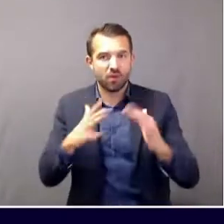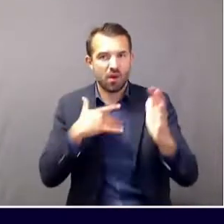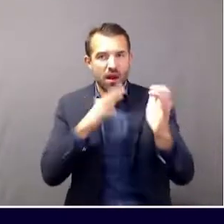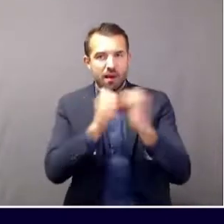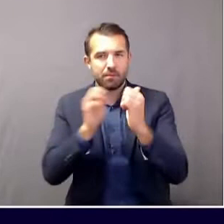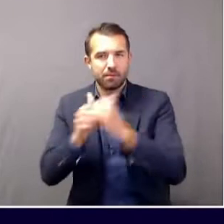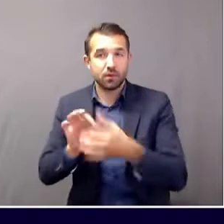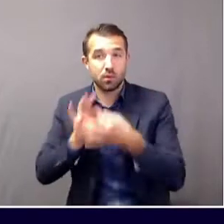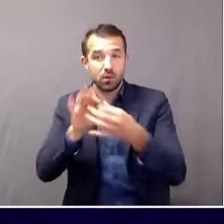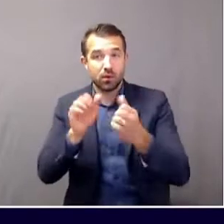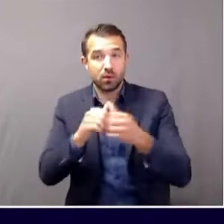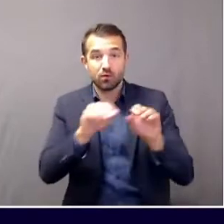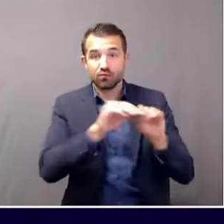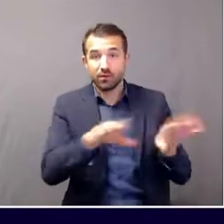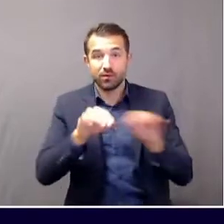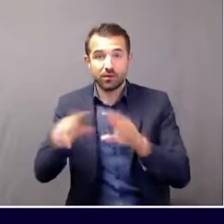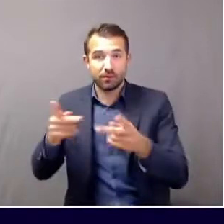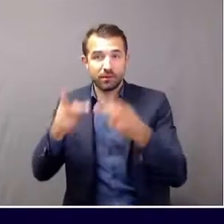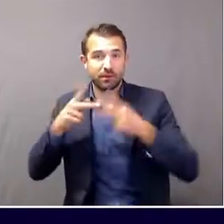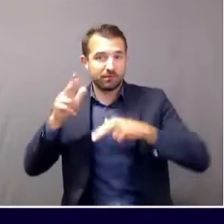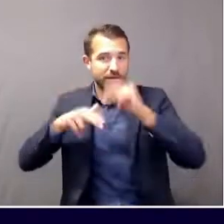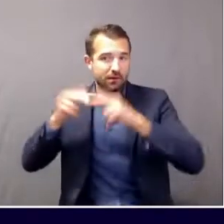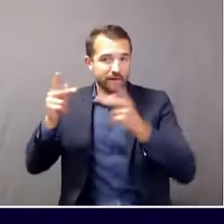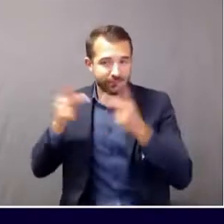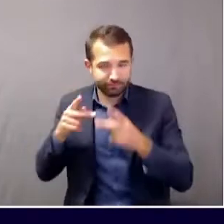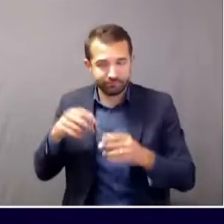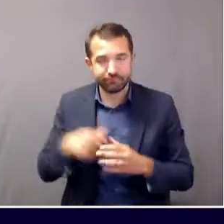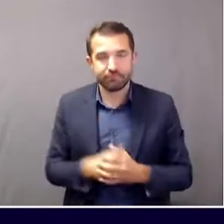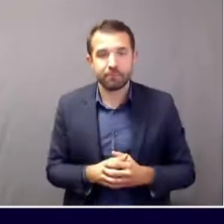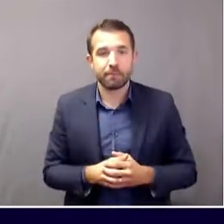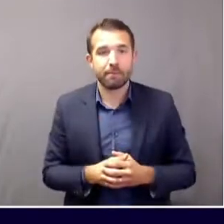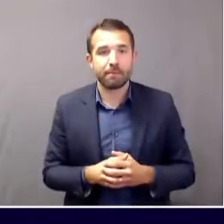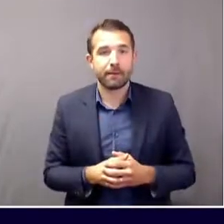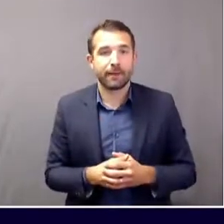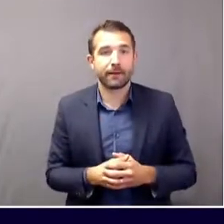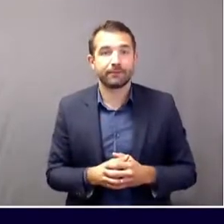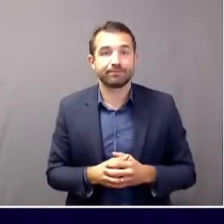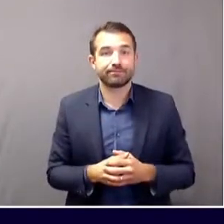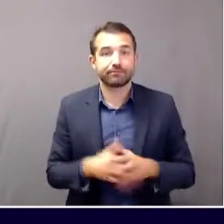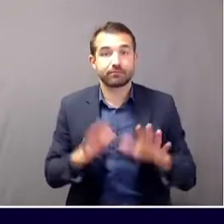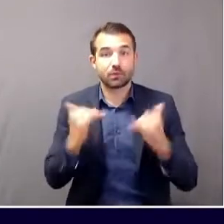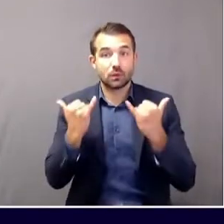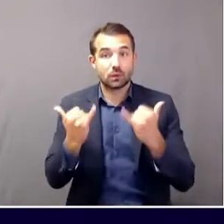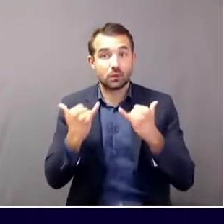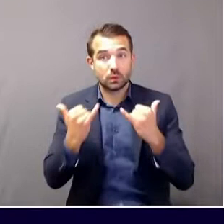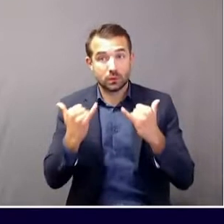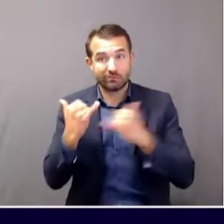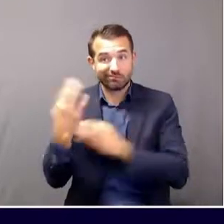CDC is involved